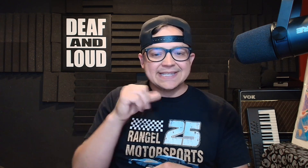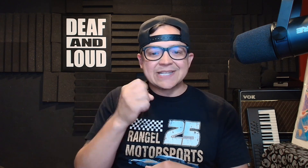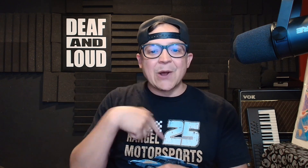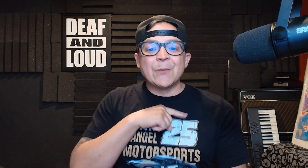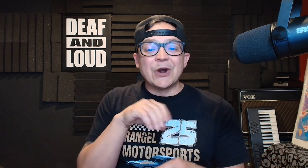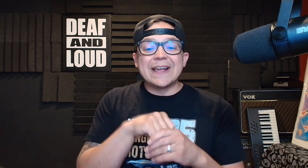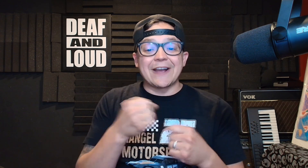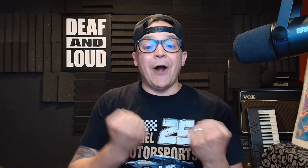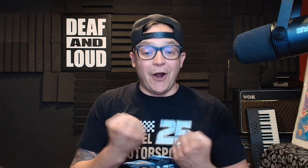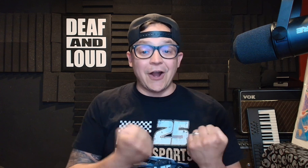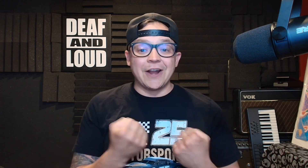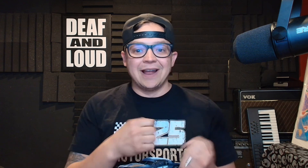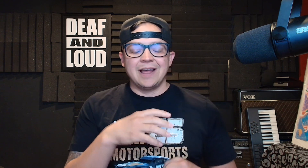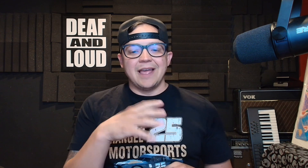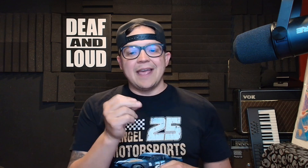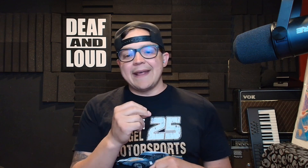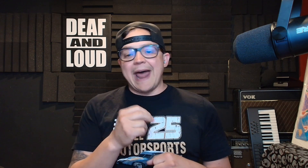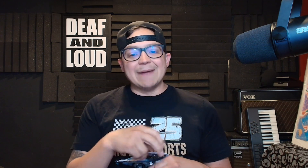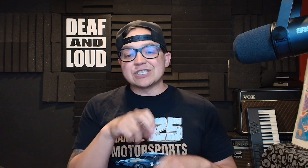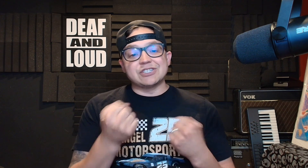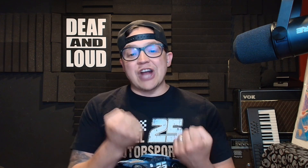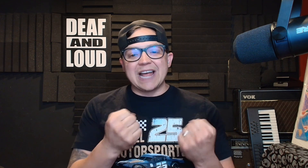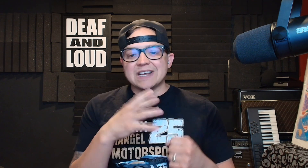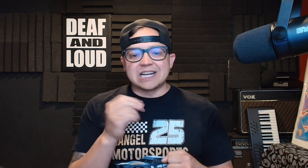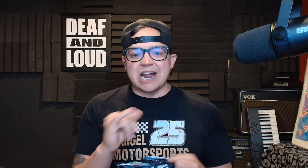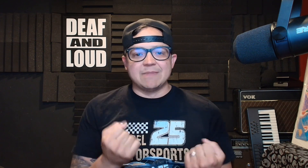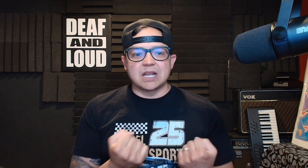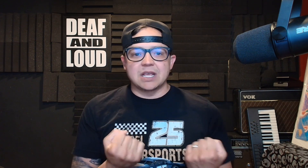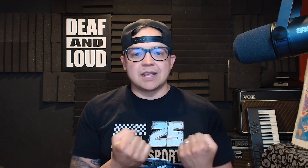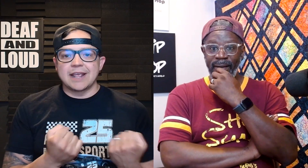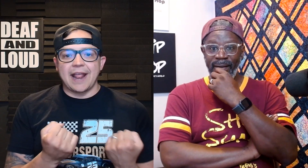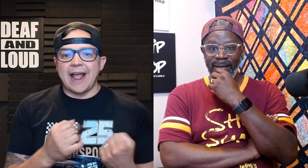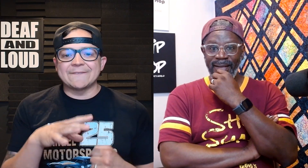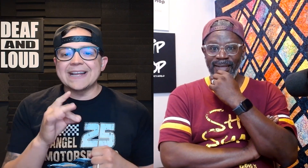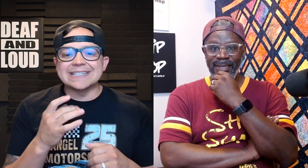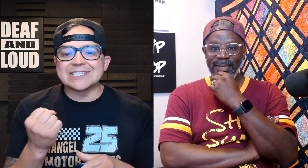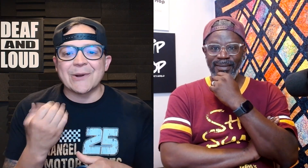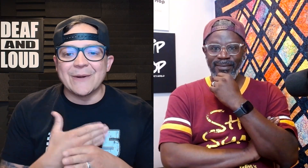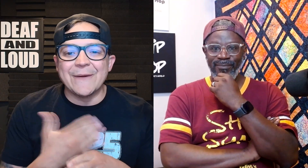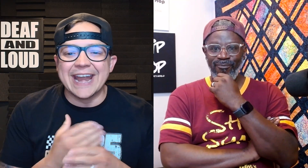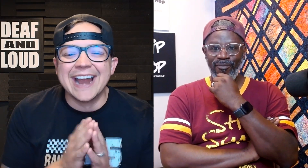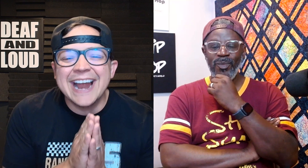So we're in the car, and I'm just driving. I'm like, I find it so annoying! - Really?